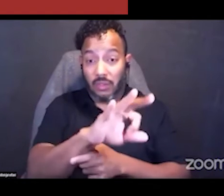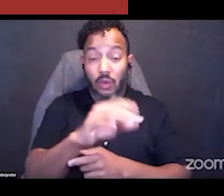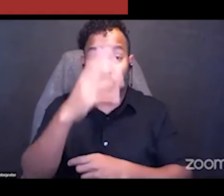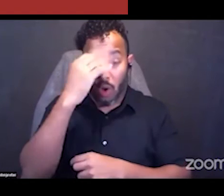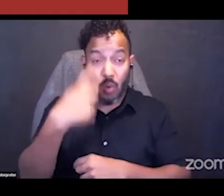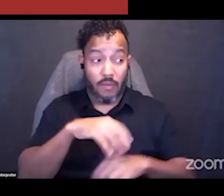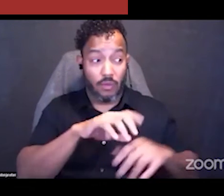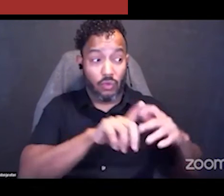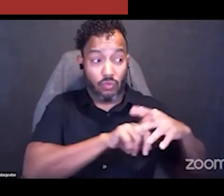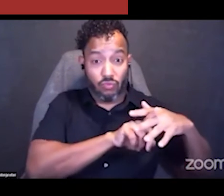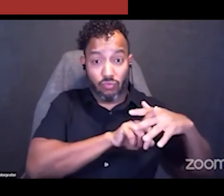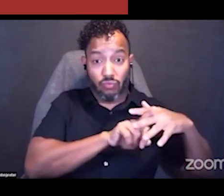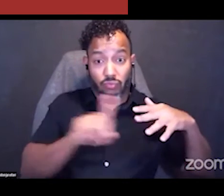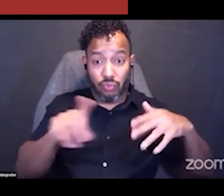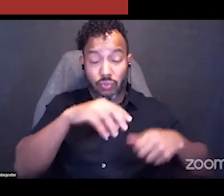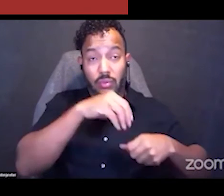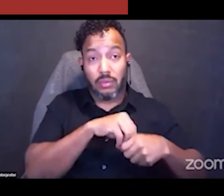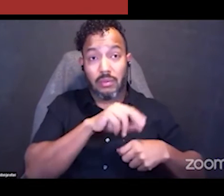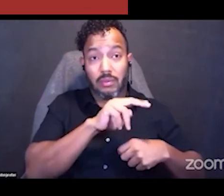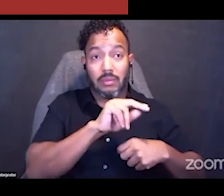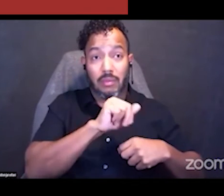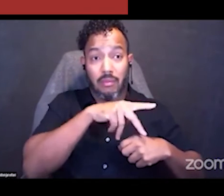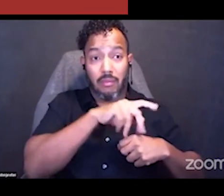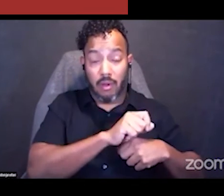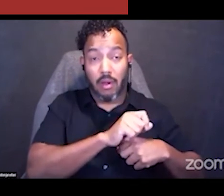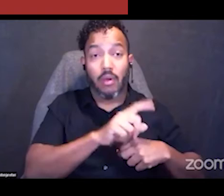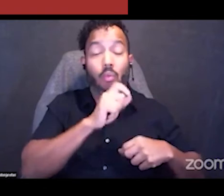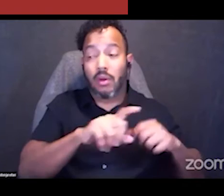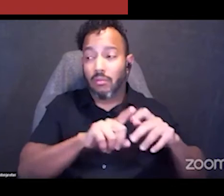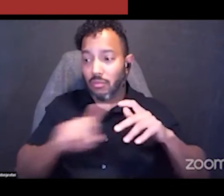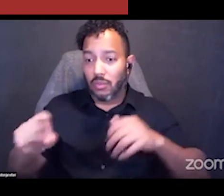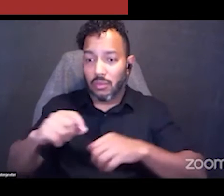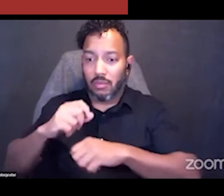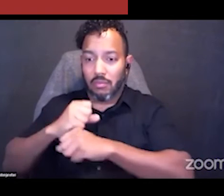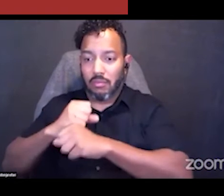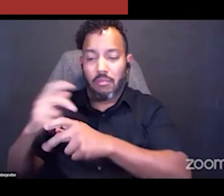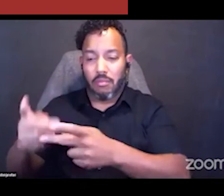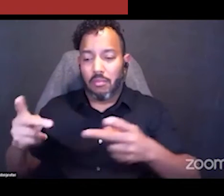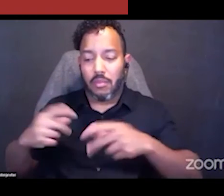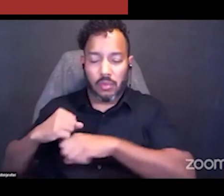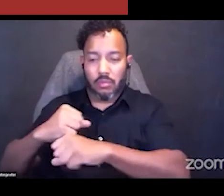We have been sheltering in place in the wine country because it is a more remote and much